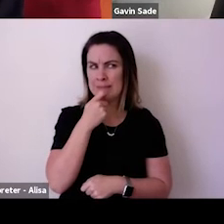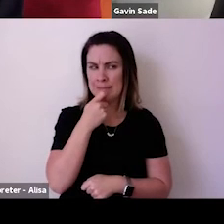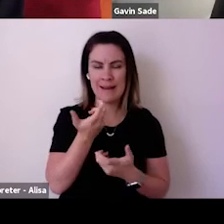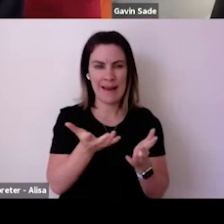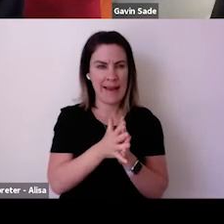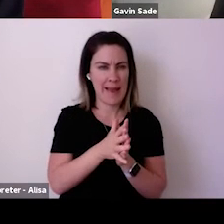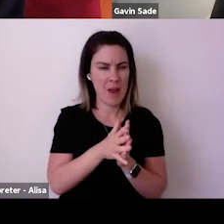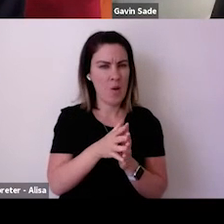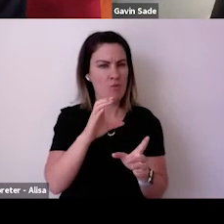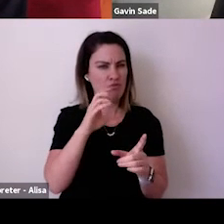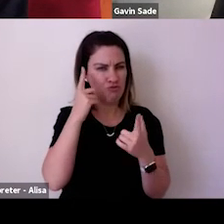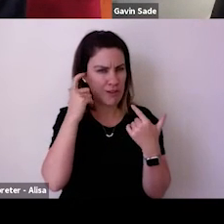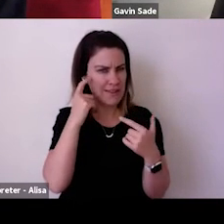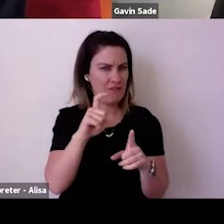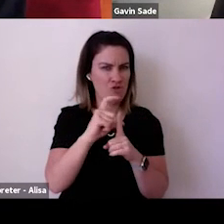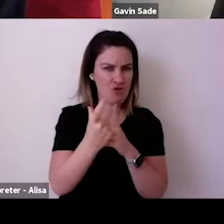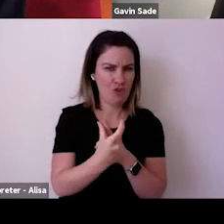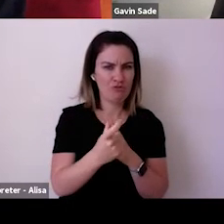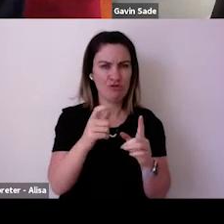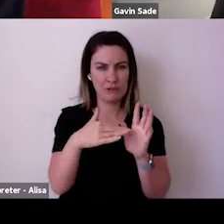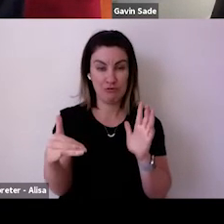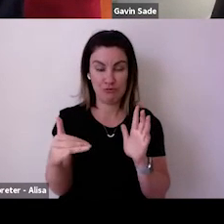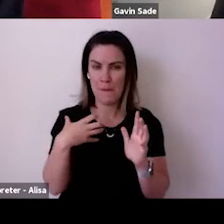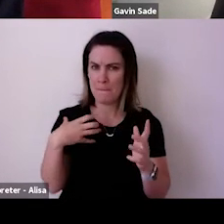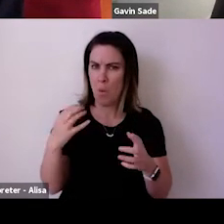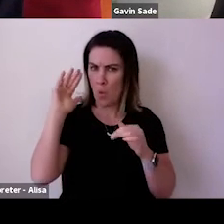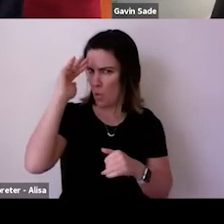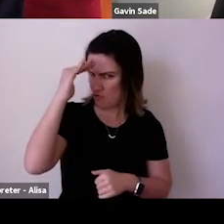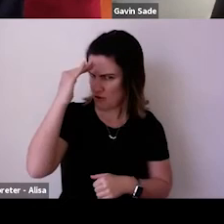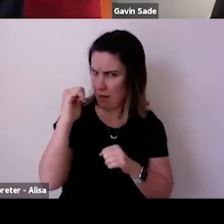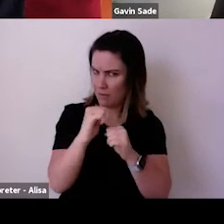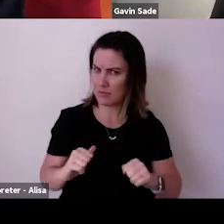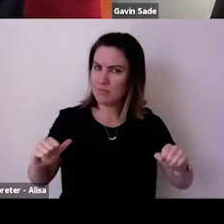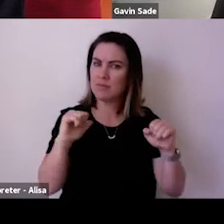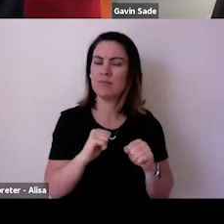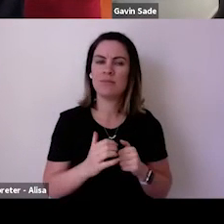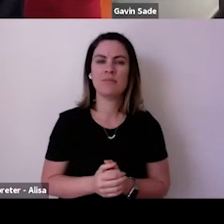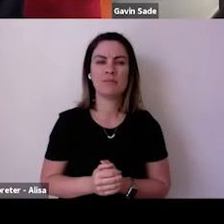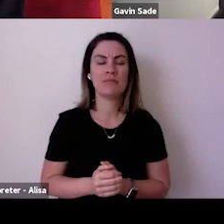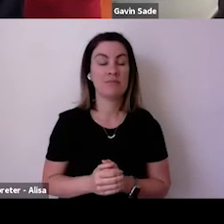It has also made the report creativity at work all the more relevant, highlighting the need for lateral